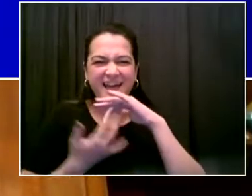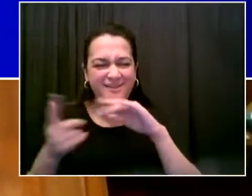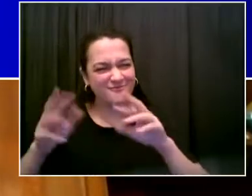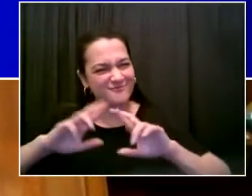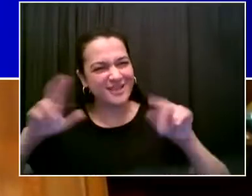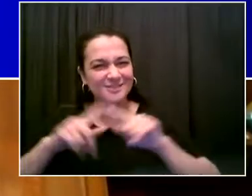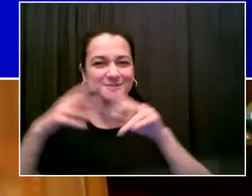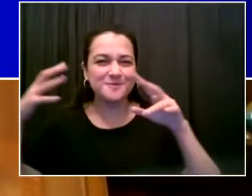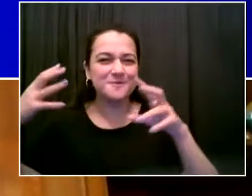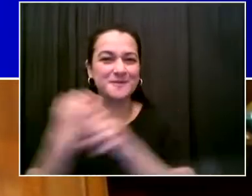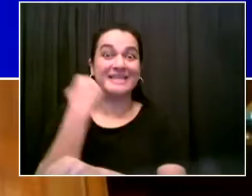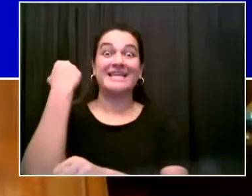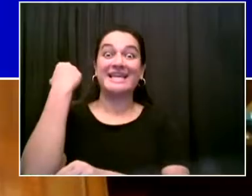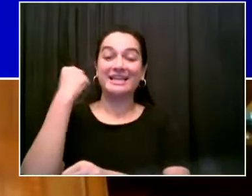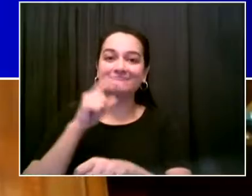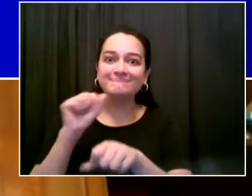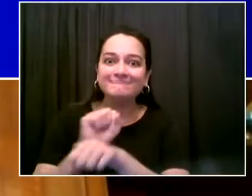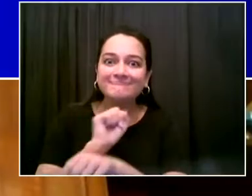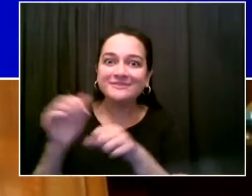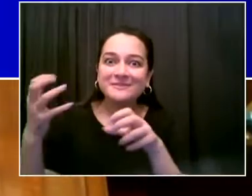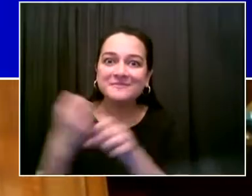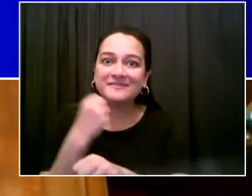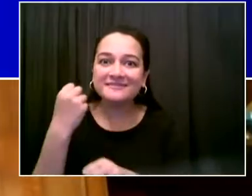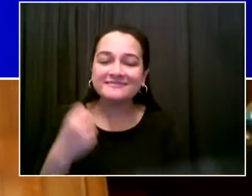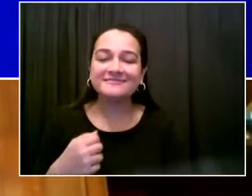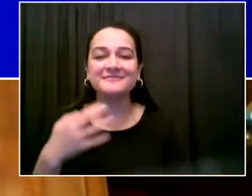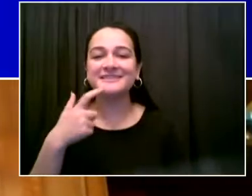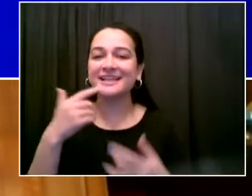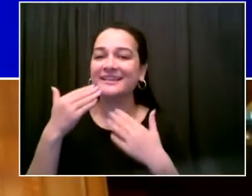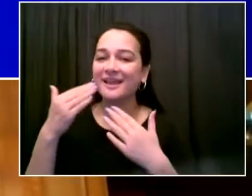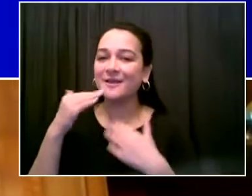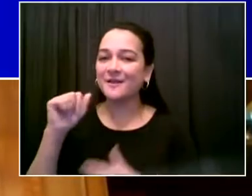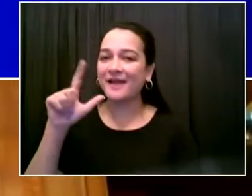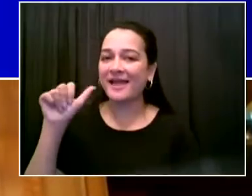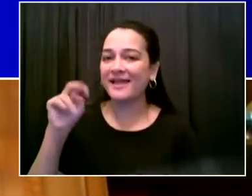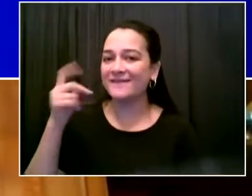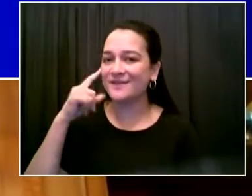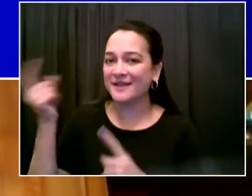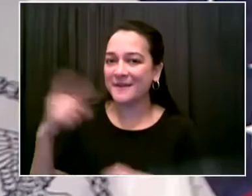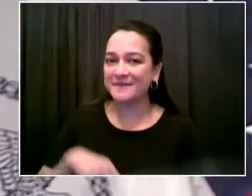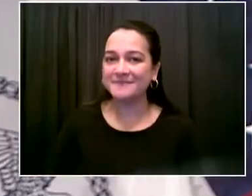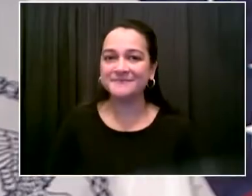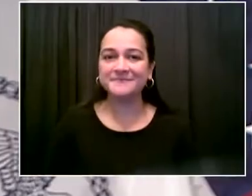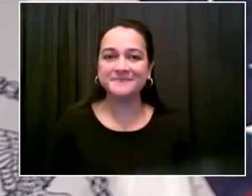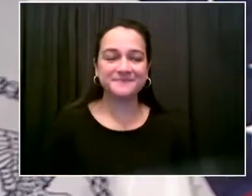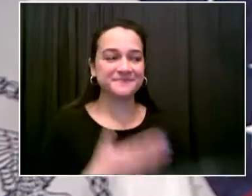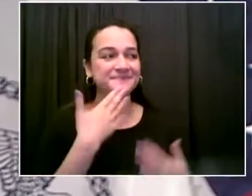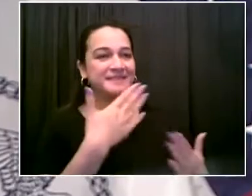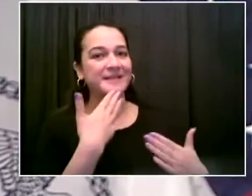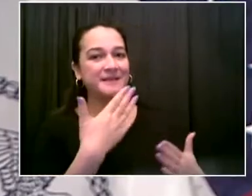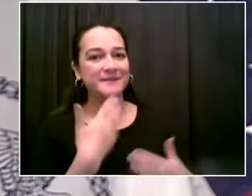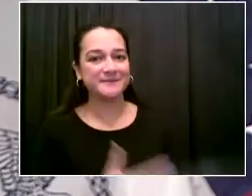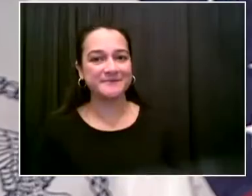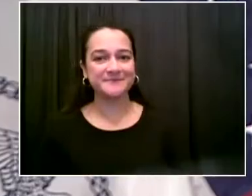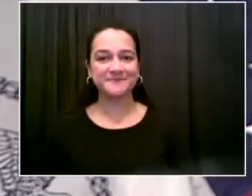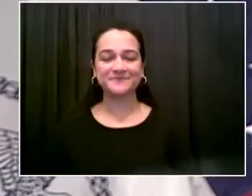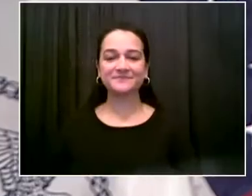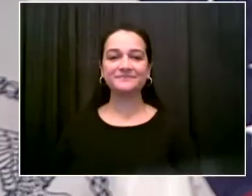THEY ARE FEELING YOUR GREATNESS AND WHAT THEY